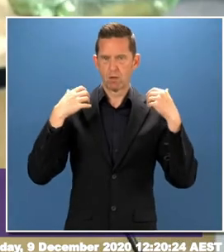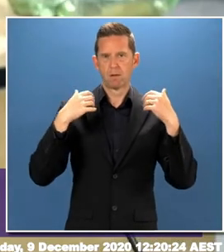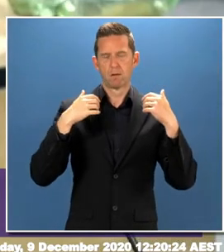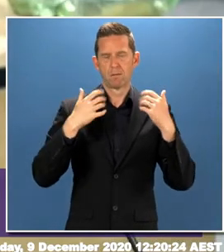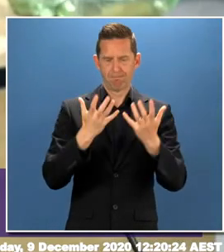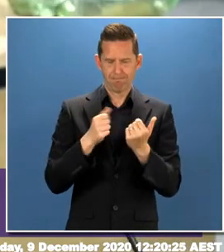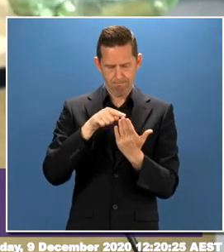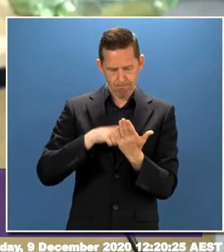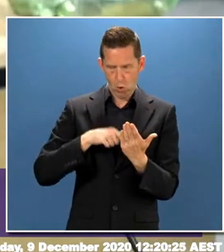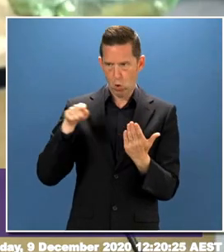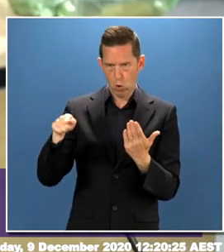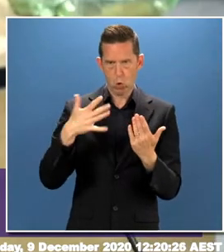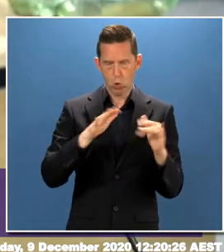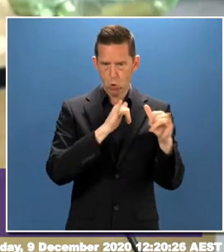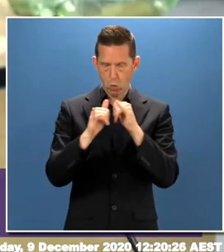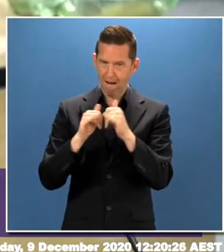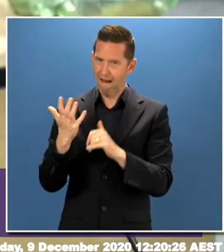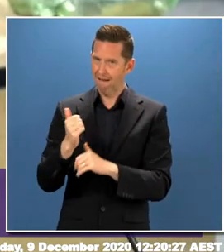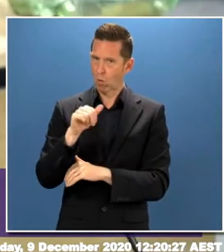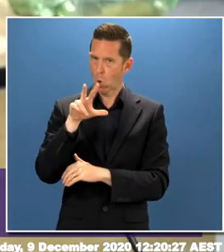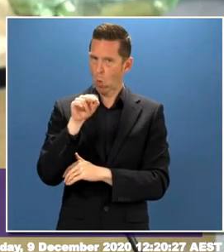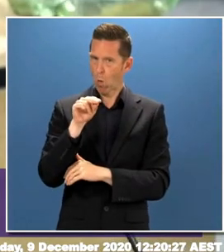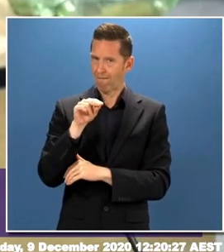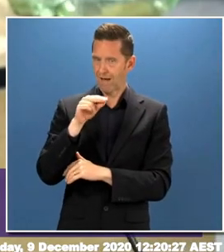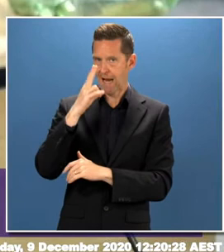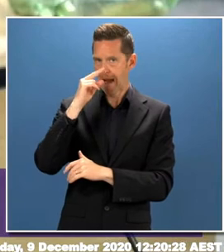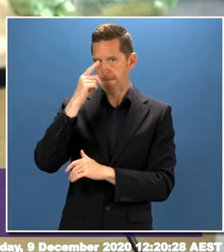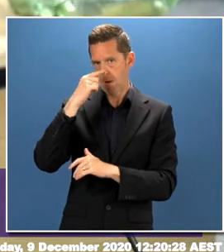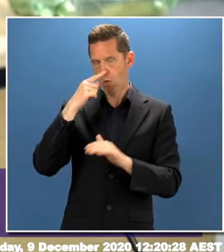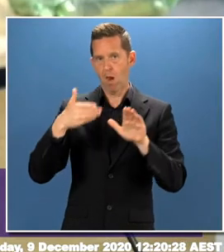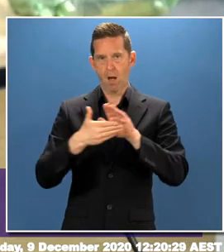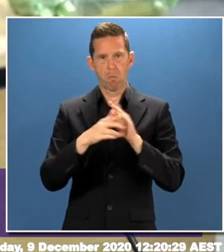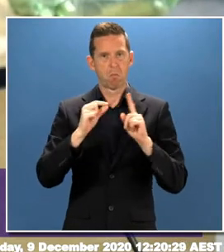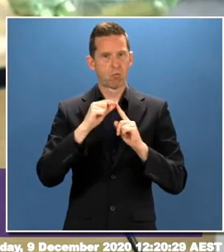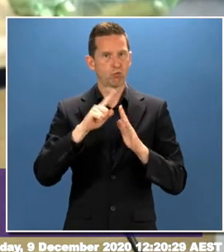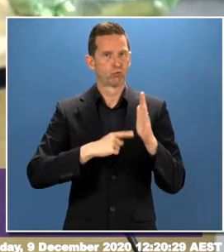There was 12 young people that were enrolled, who were enrolled in Project21, and they had the opportunity